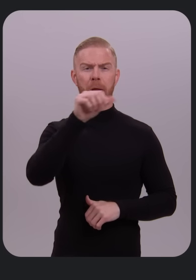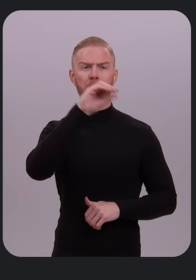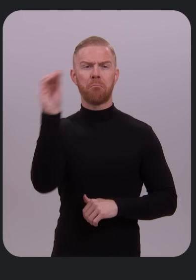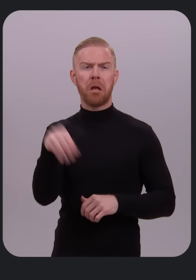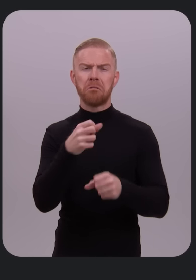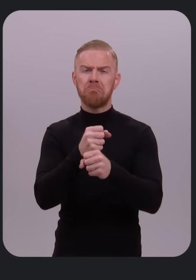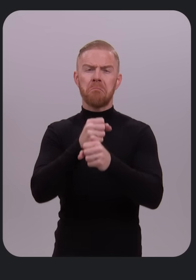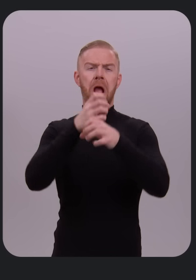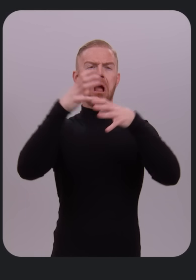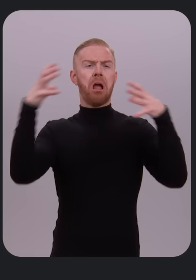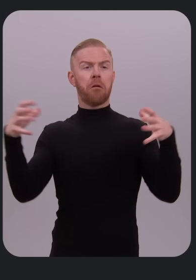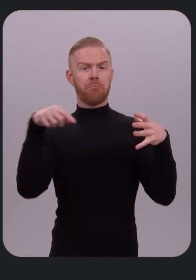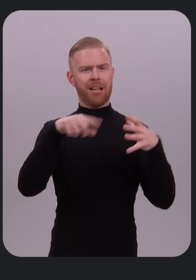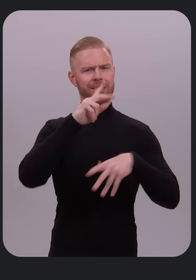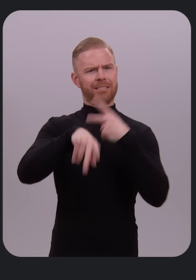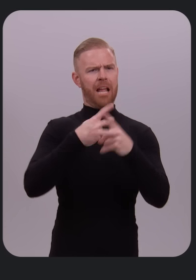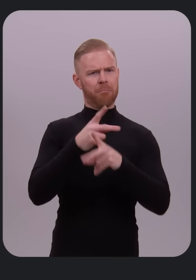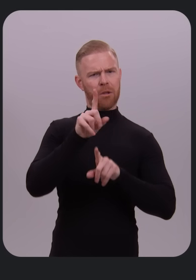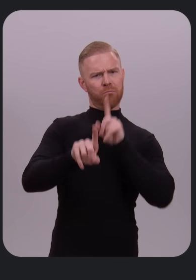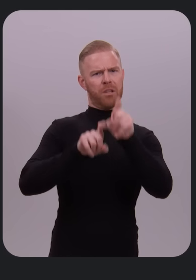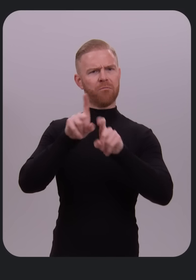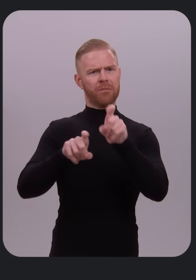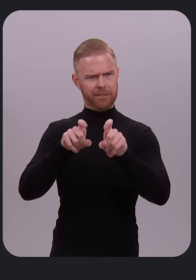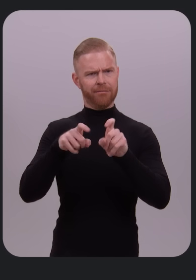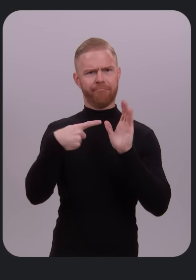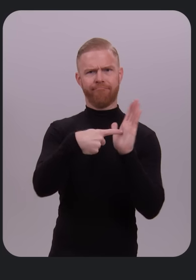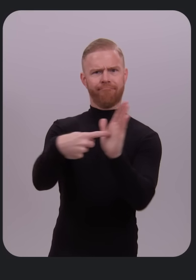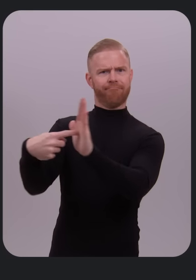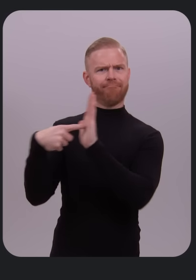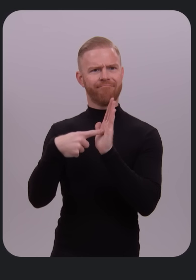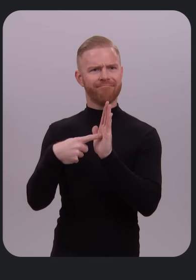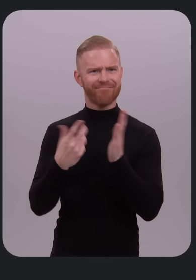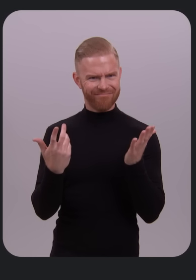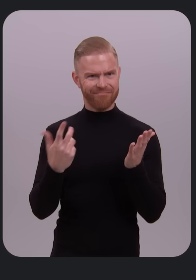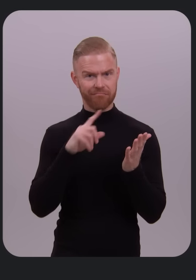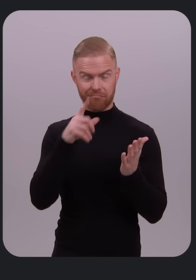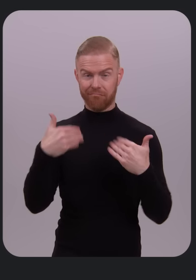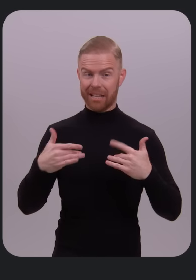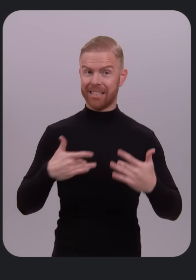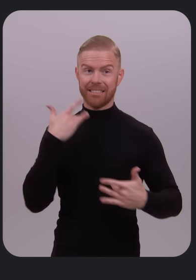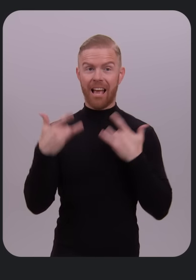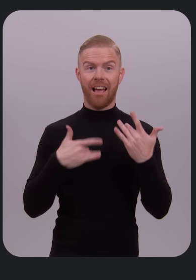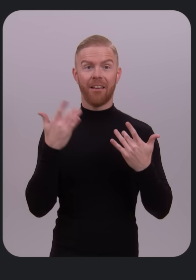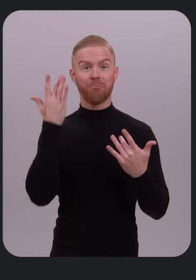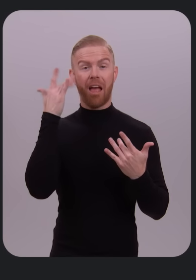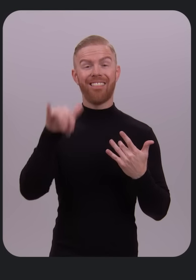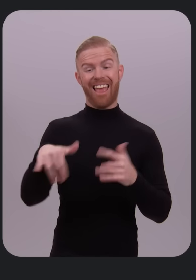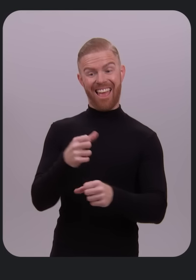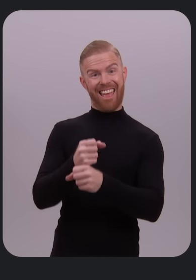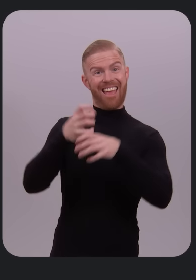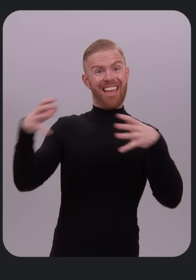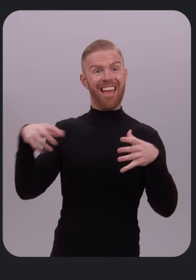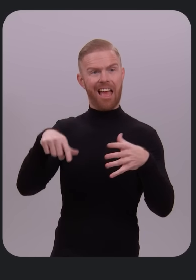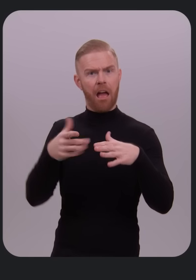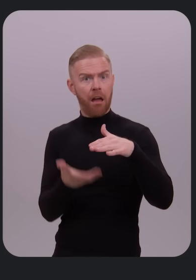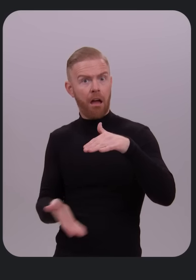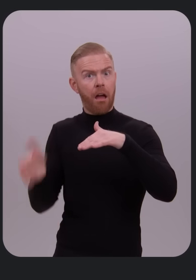of queries that show them. What's particularly exciting is that this growth increases over time.